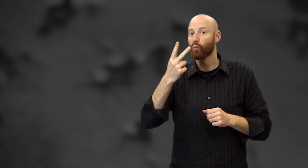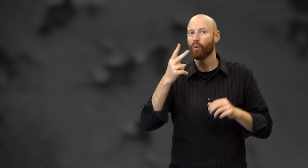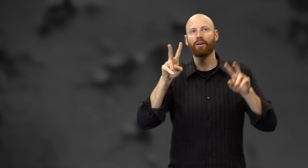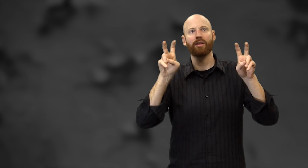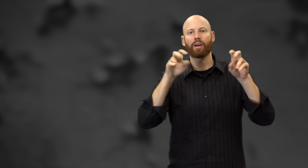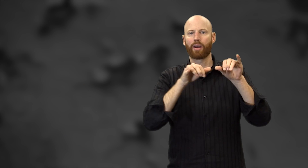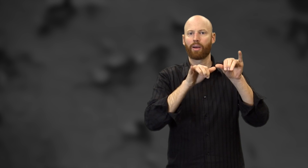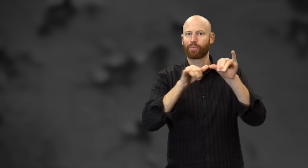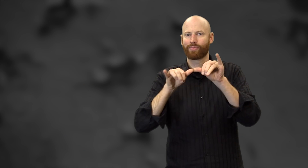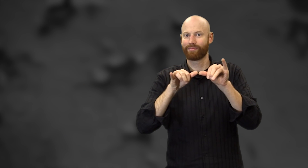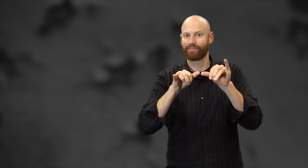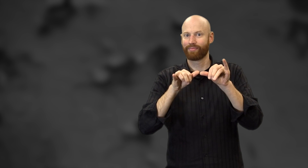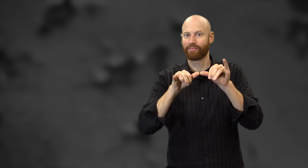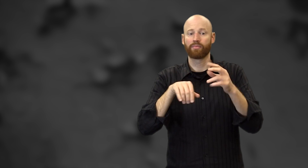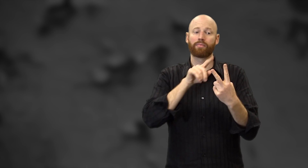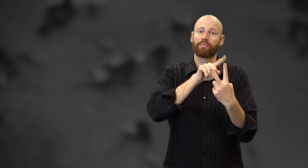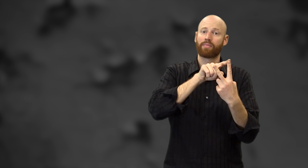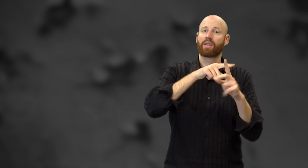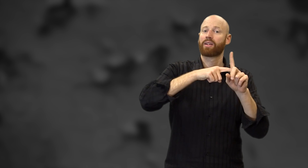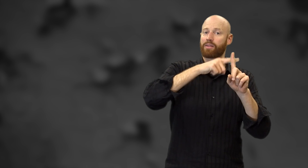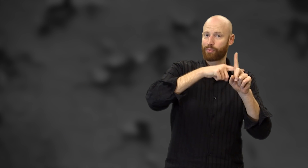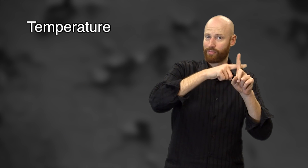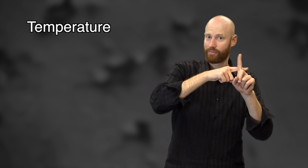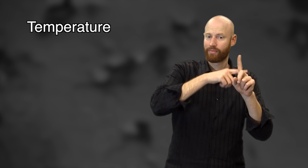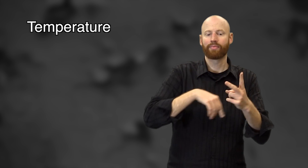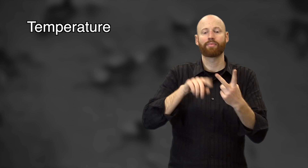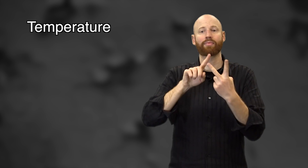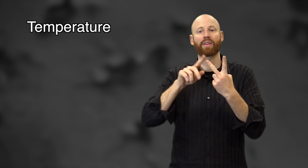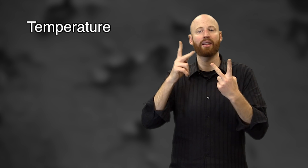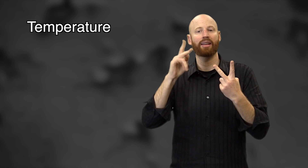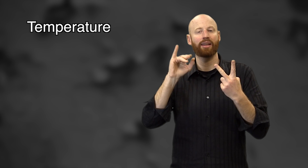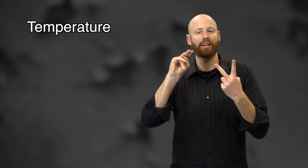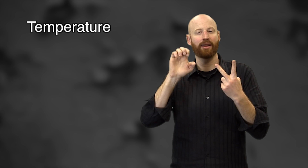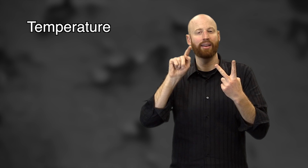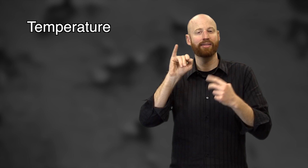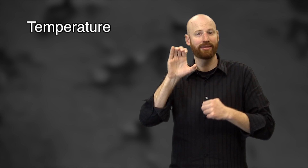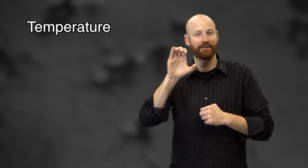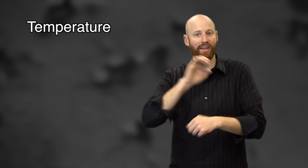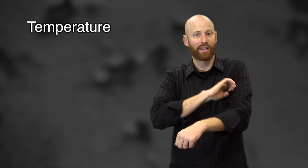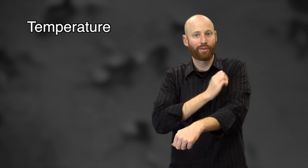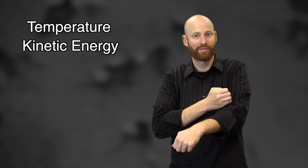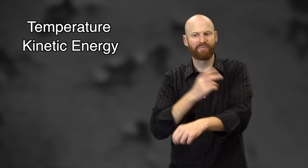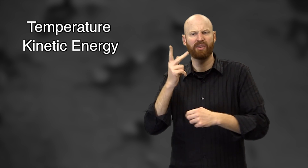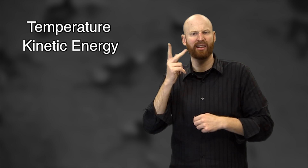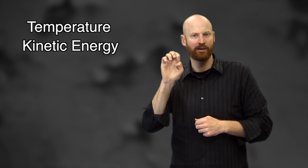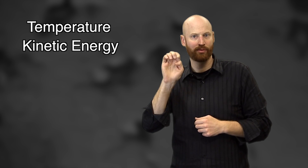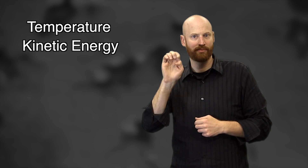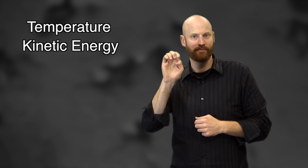To explain let's take a look at two types of measurements, temperature and kinetic energy or KE.